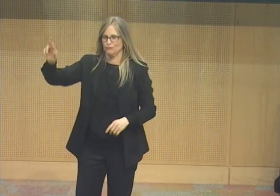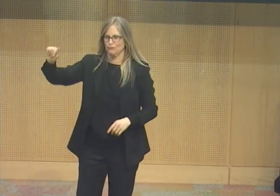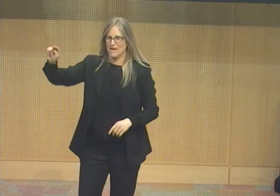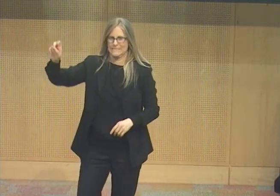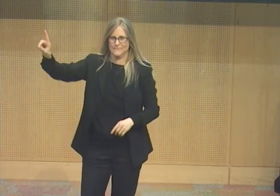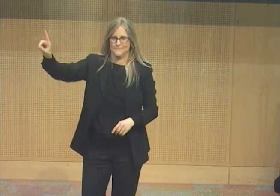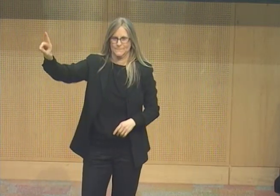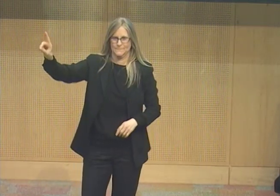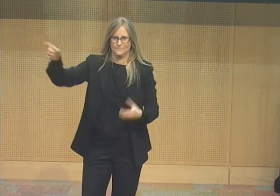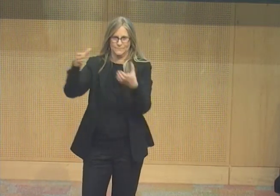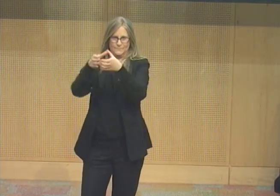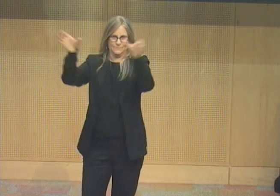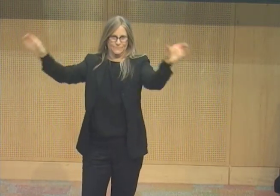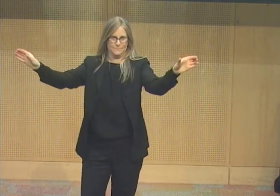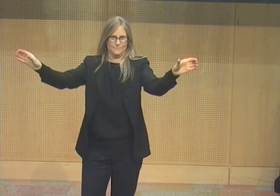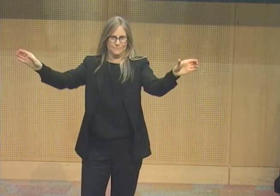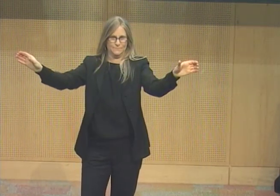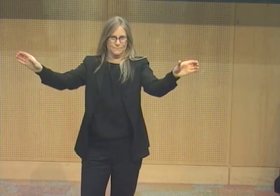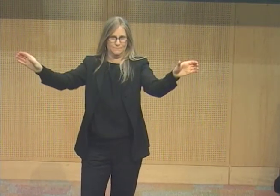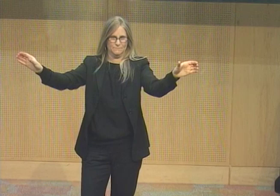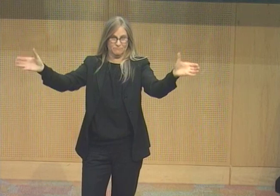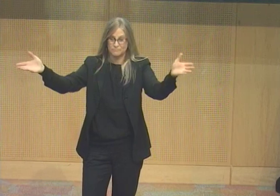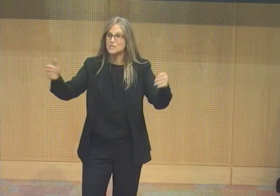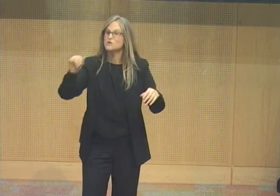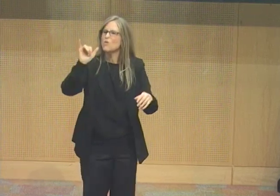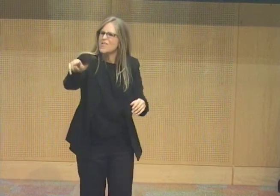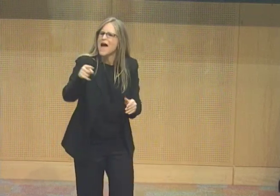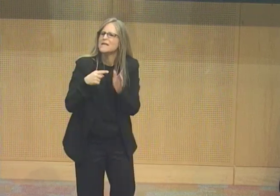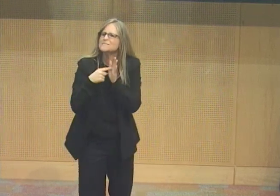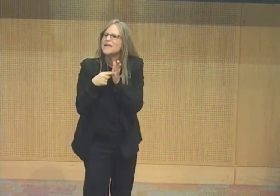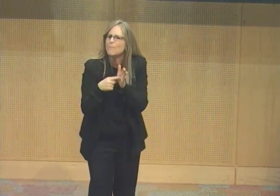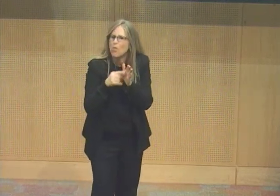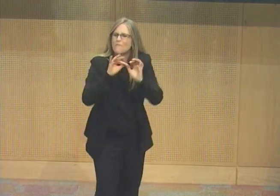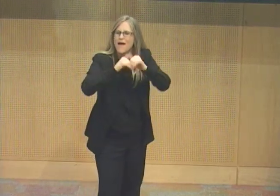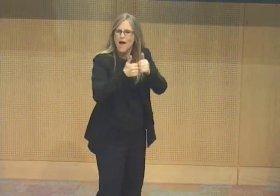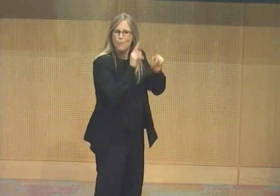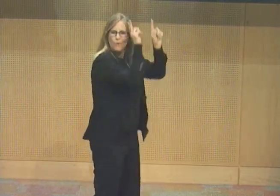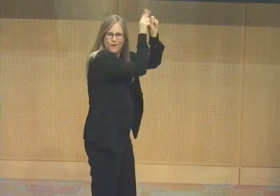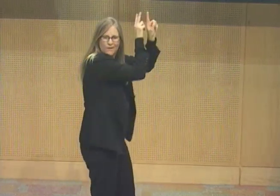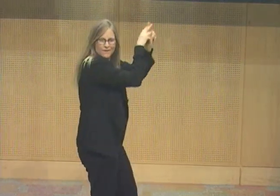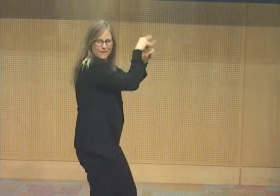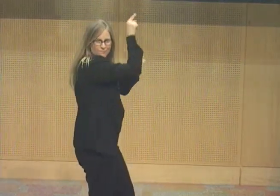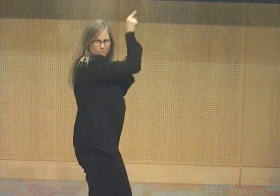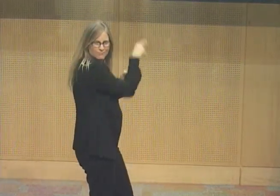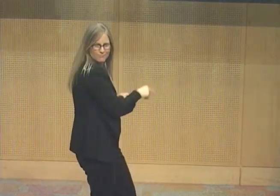and for hearing people, it's called integrated. So that's just an example